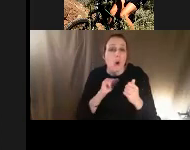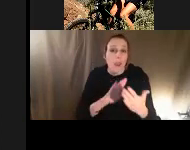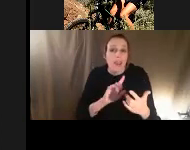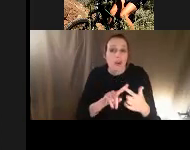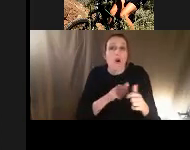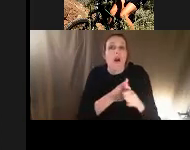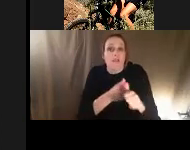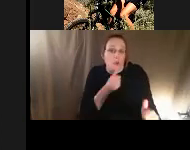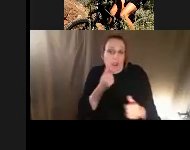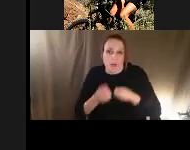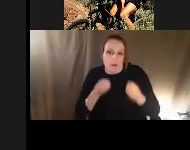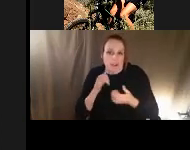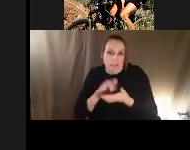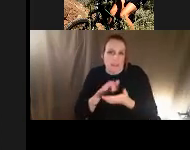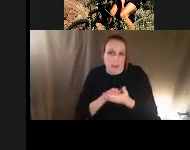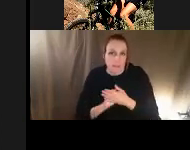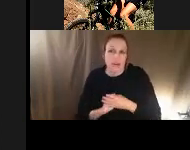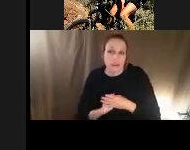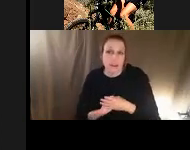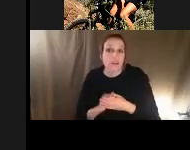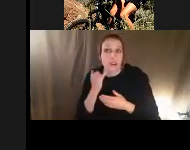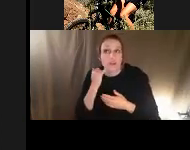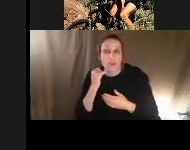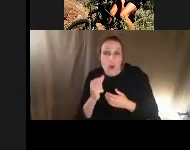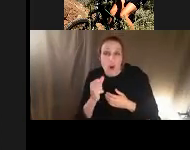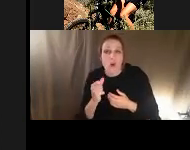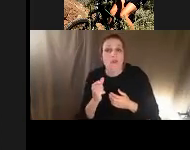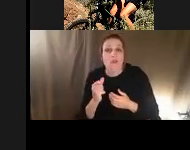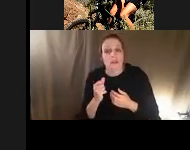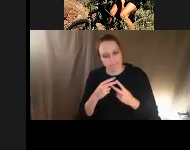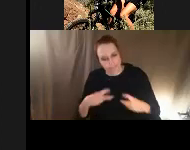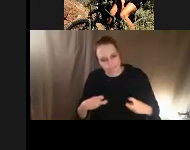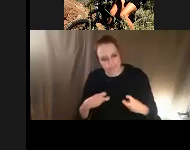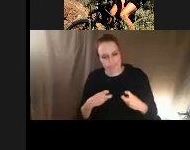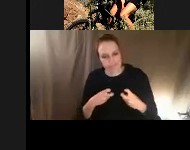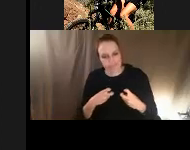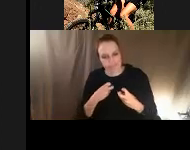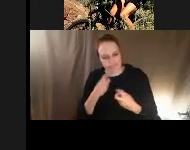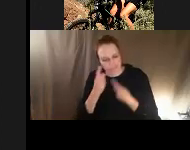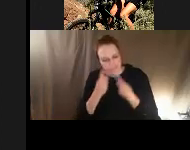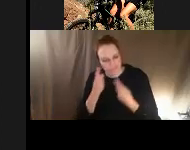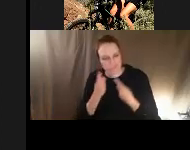dealt with will lead to some unhealthy expressions of that suppressed emotion.